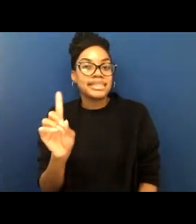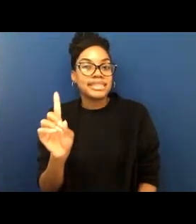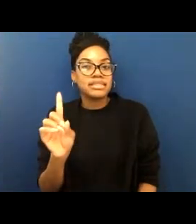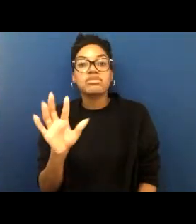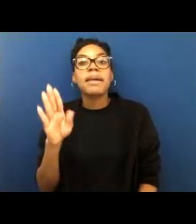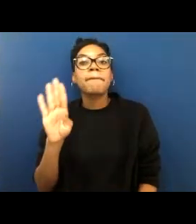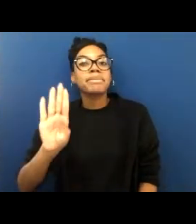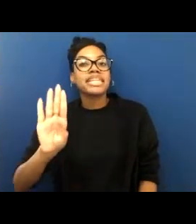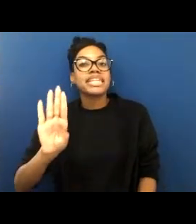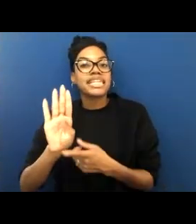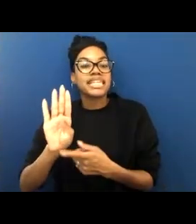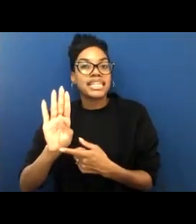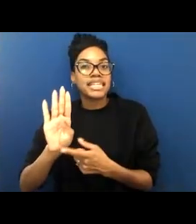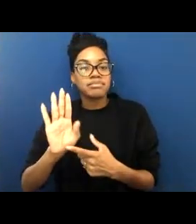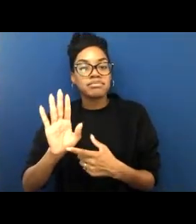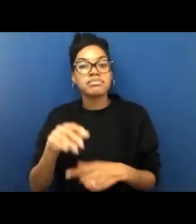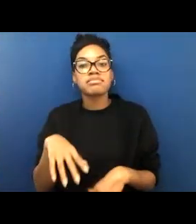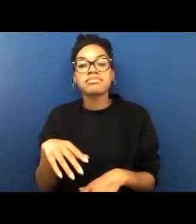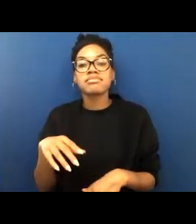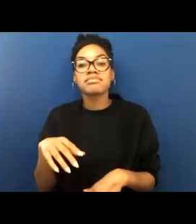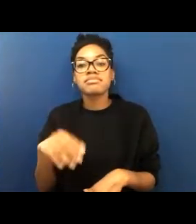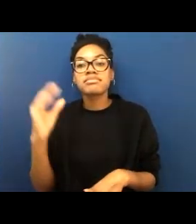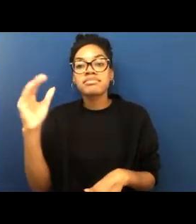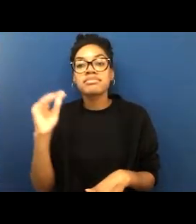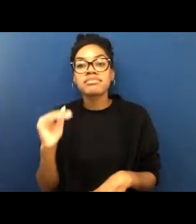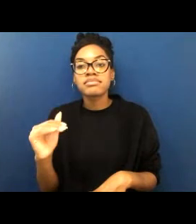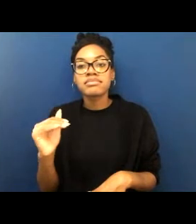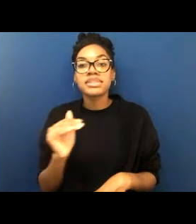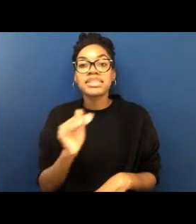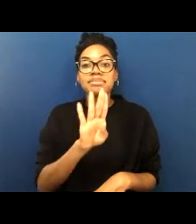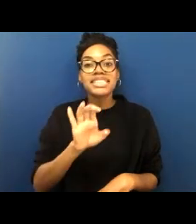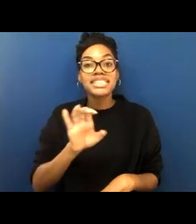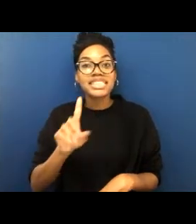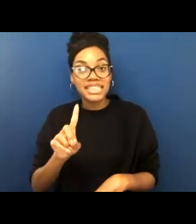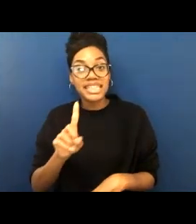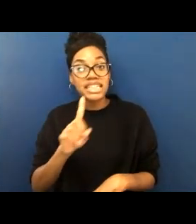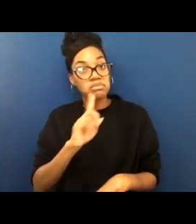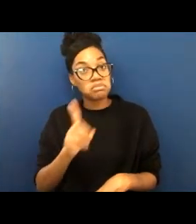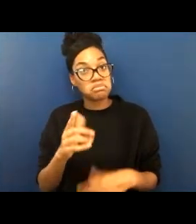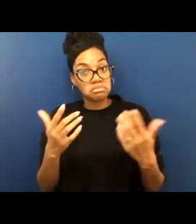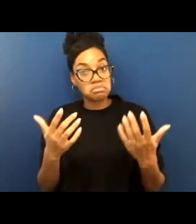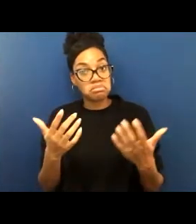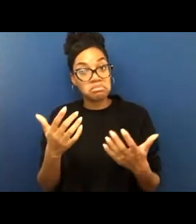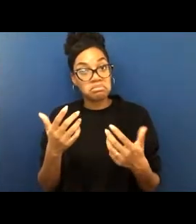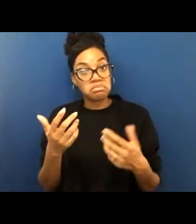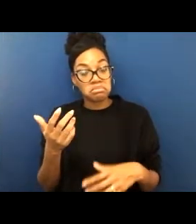Let's see, Rena is saying B, C and D. So it looks like there's a bunch of combinations.